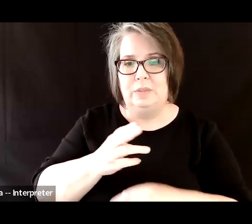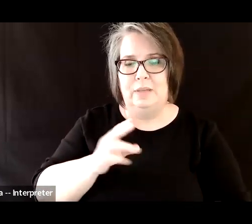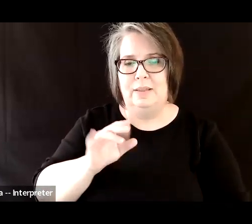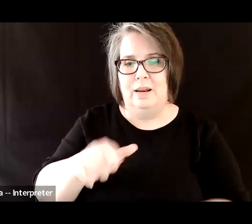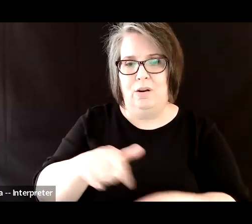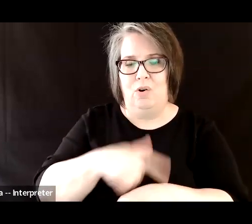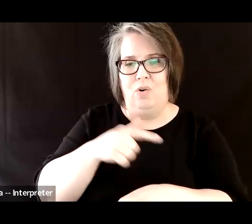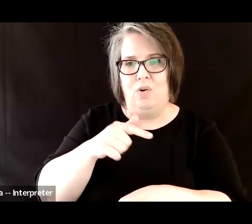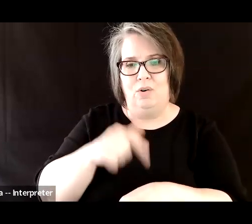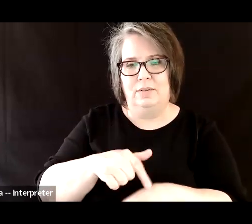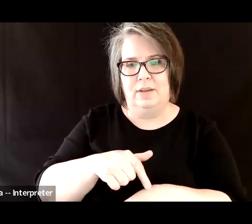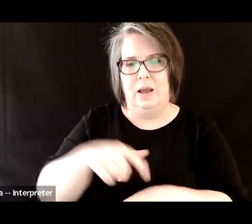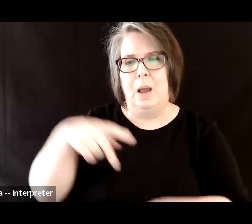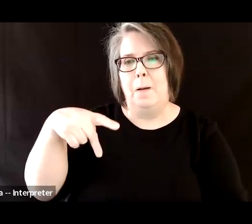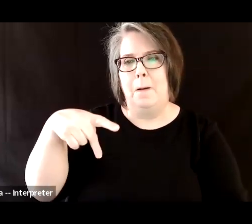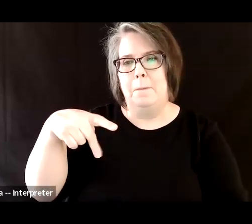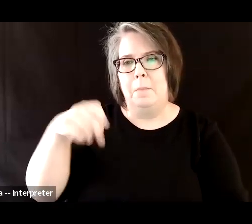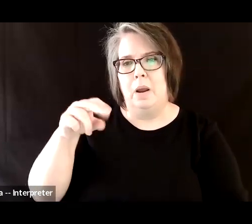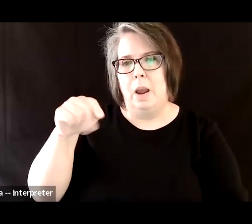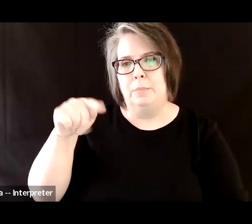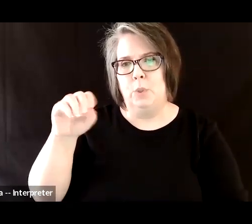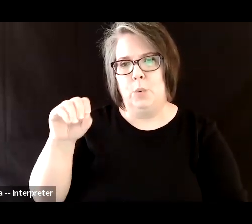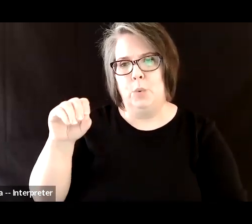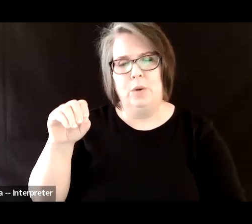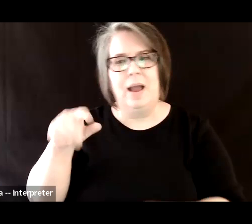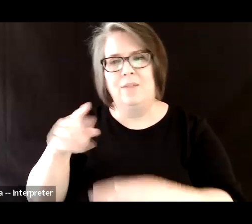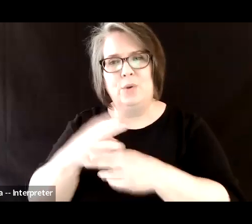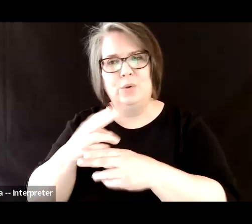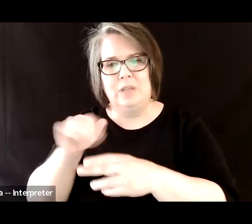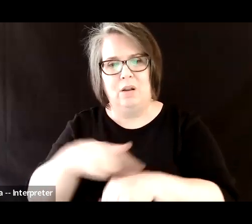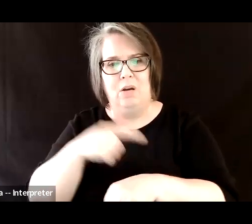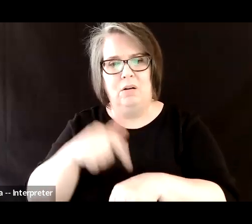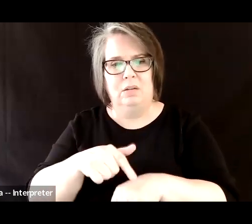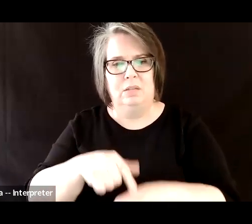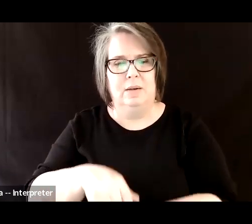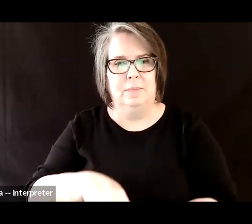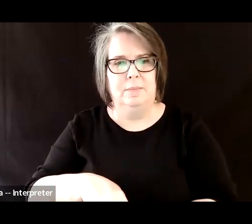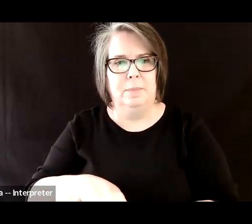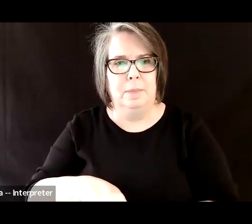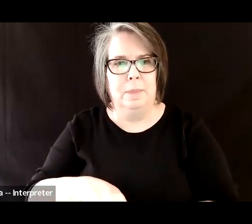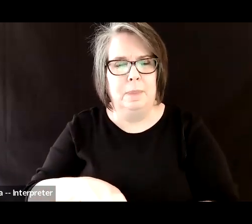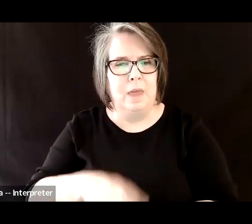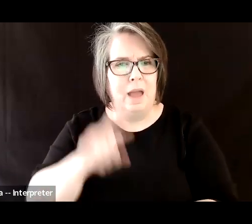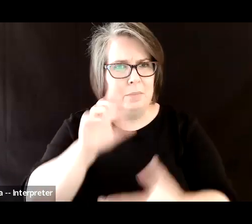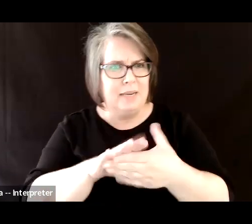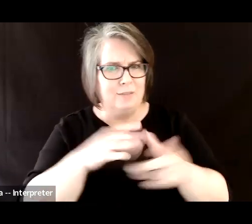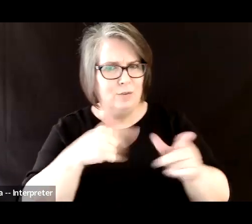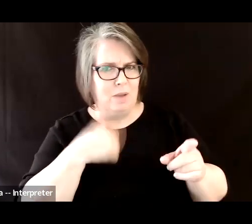But that is excellent Intel. >> I believe to my knowledge, it